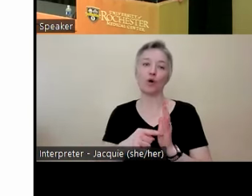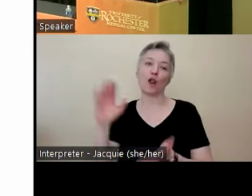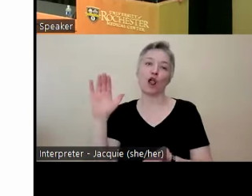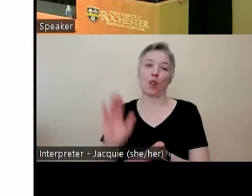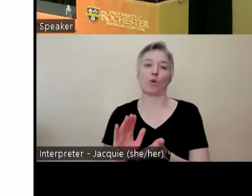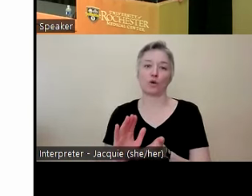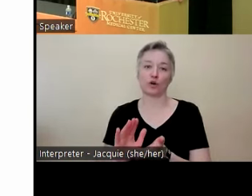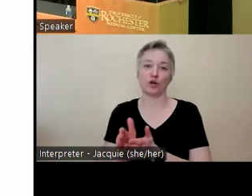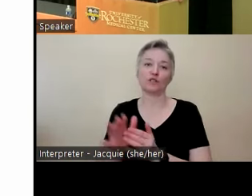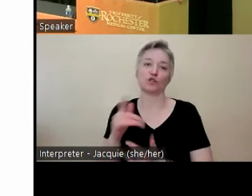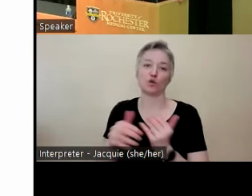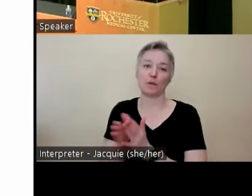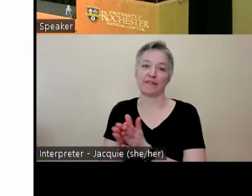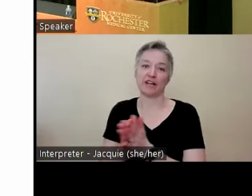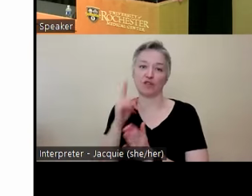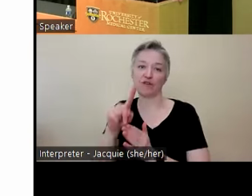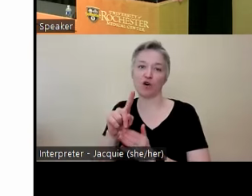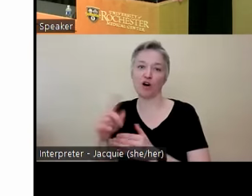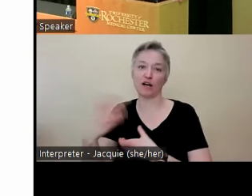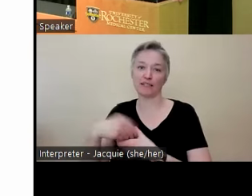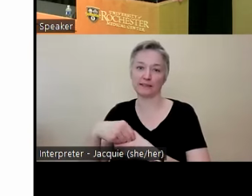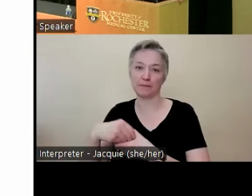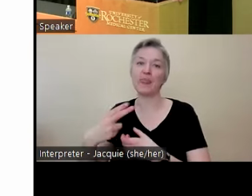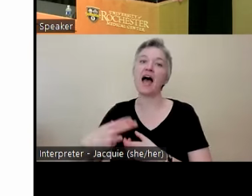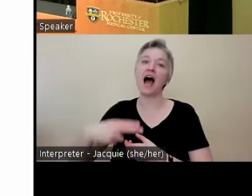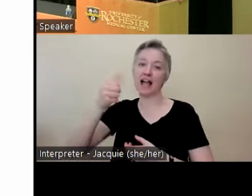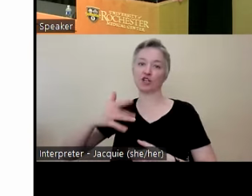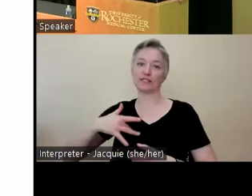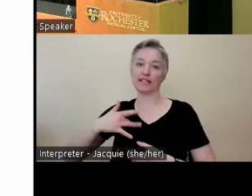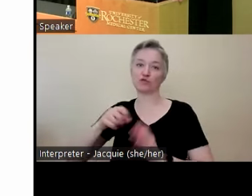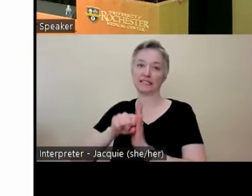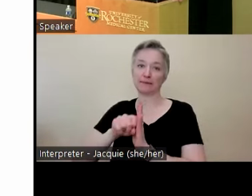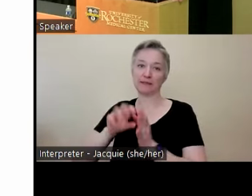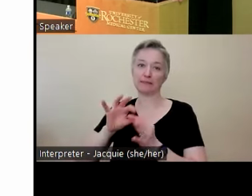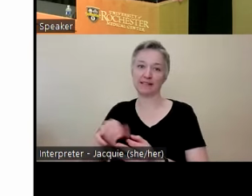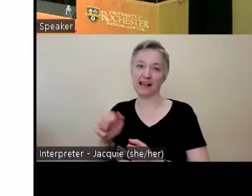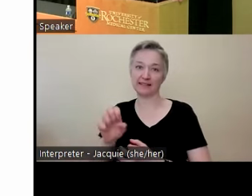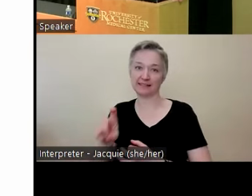and autism higher higher sensory symptoms and autism higher levels of cognitive